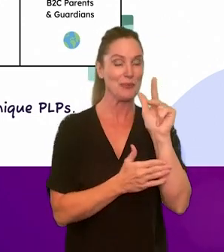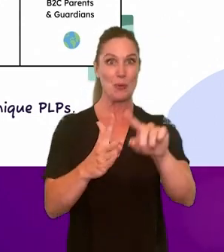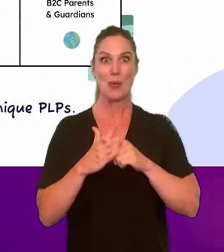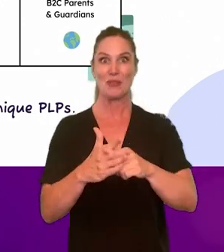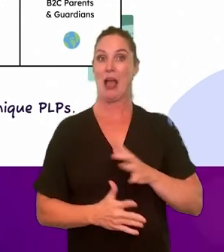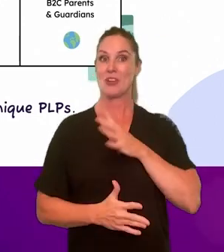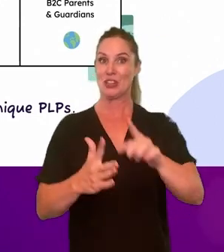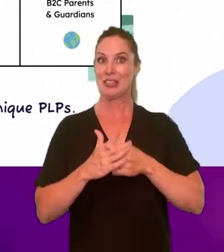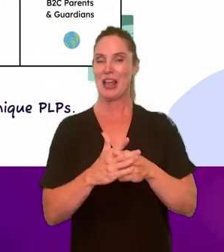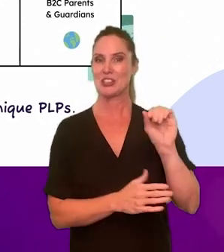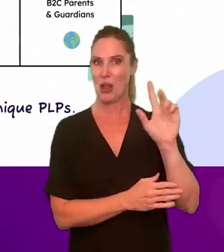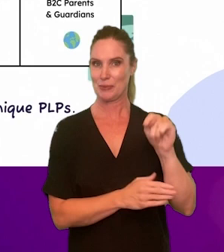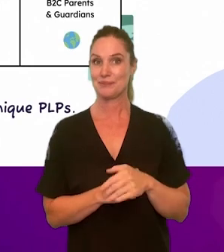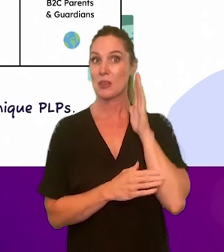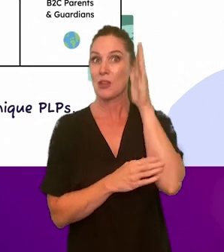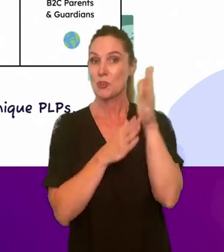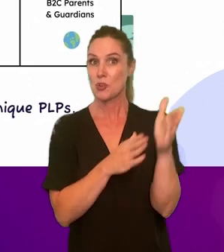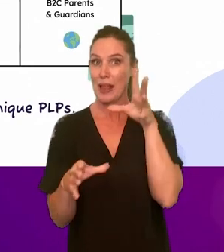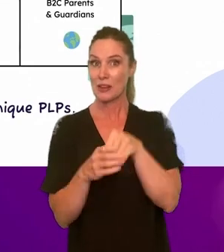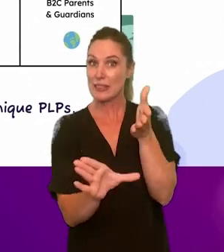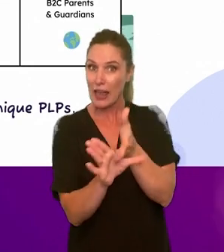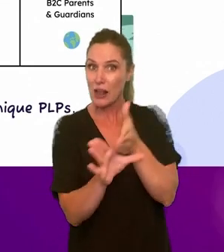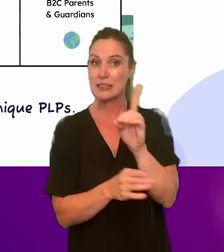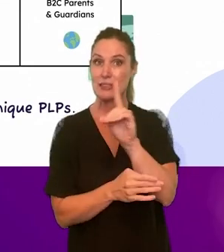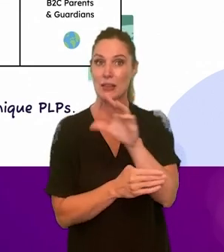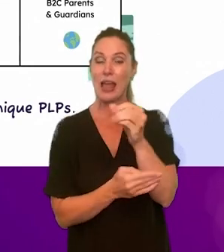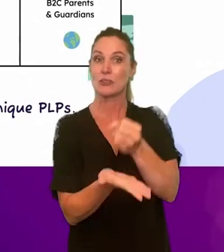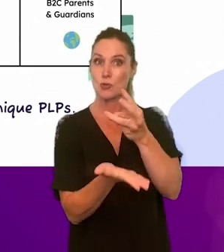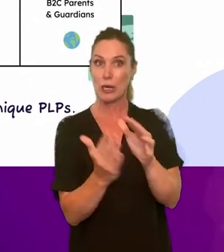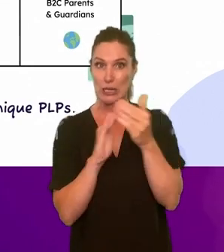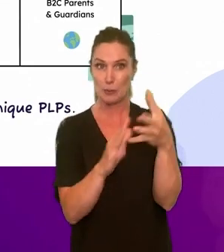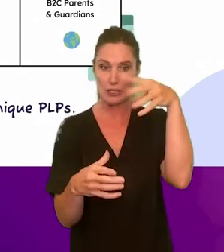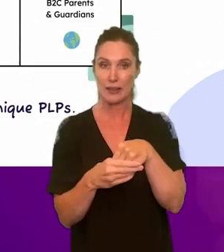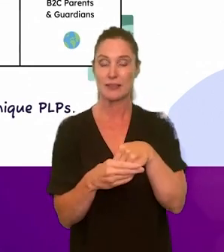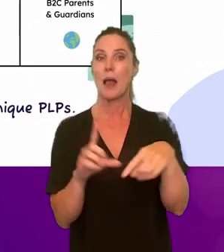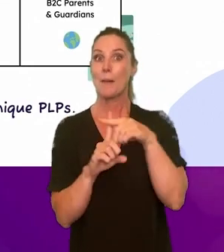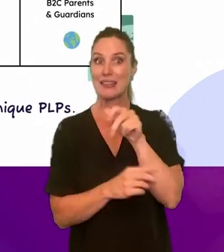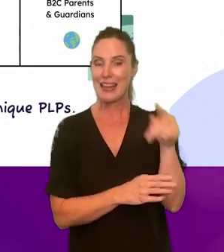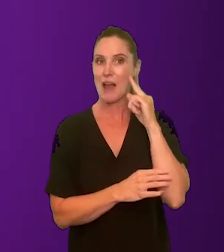Our future plans include the psychology, disability and social work communities, as well as an app for parents and guardians at home.